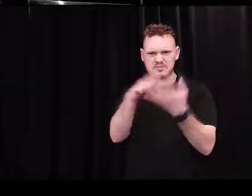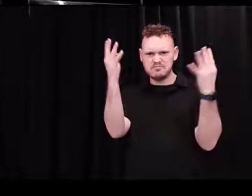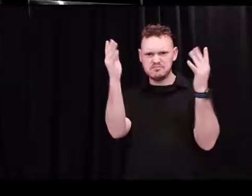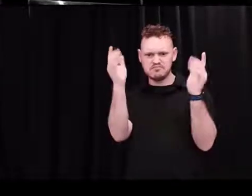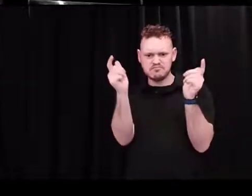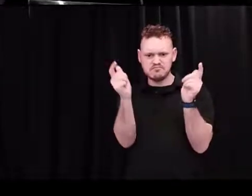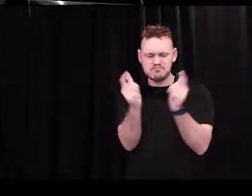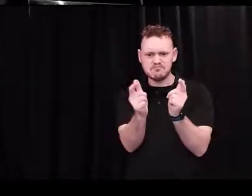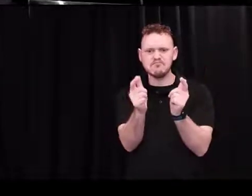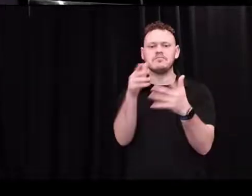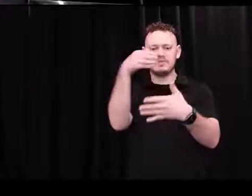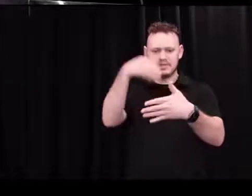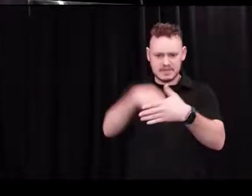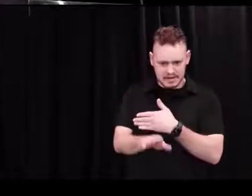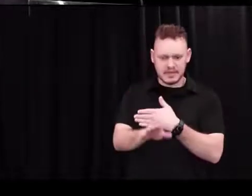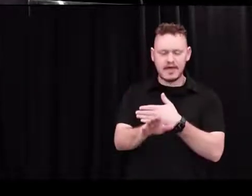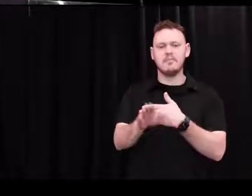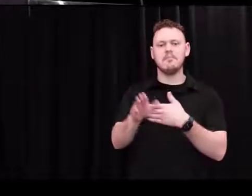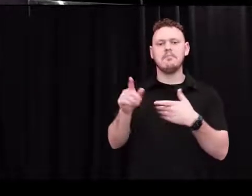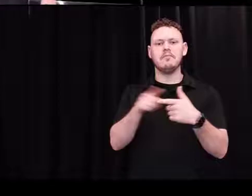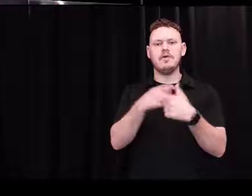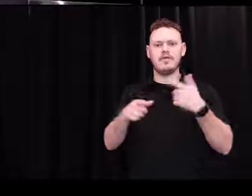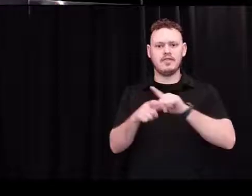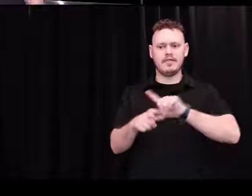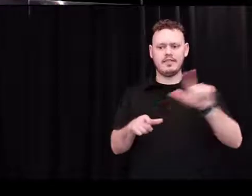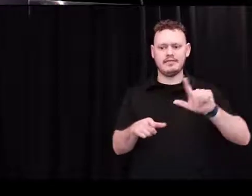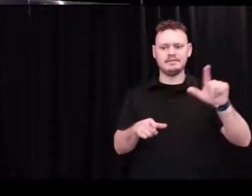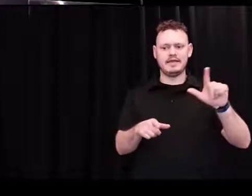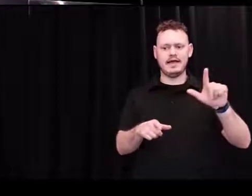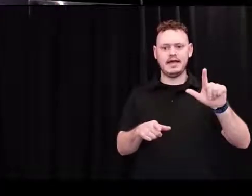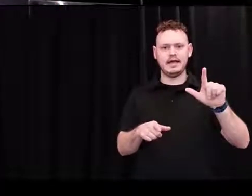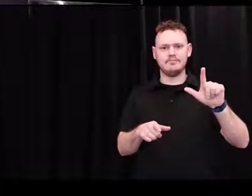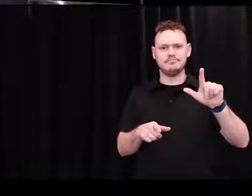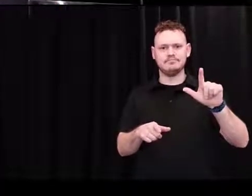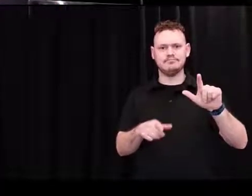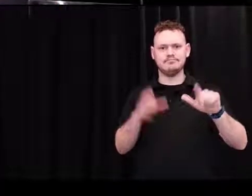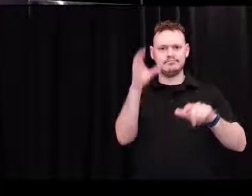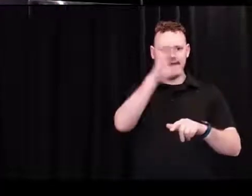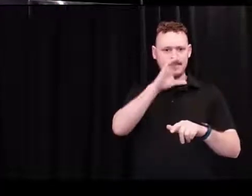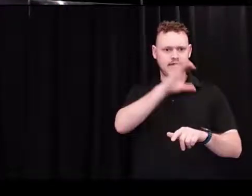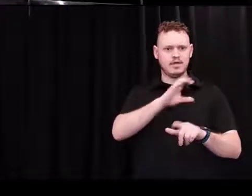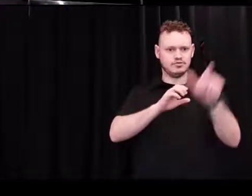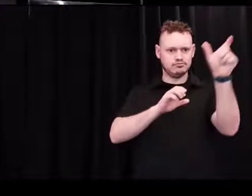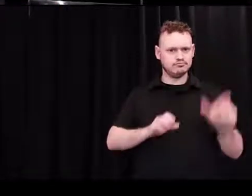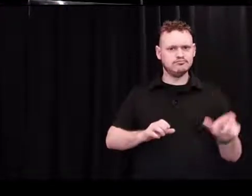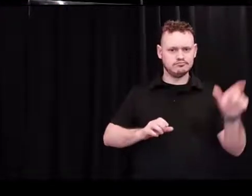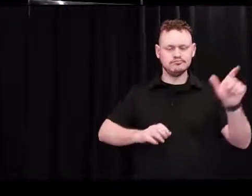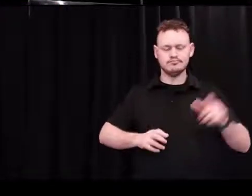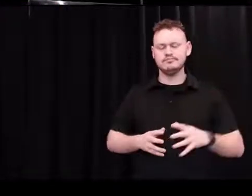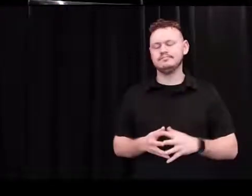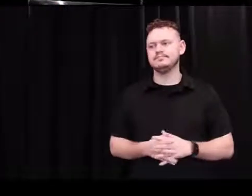into that, and then you'd get this left side nav navigation. So I had to when they redesigned it,